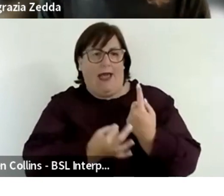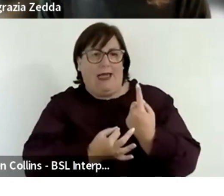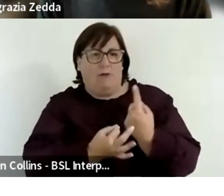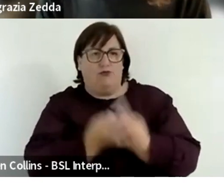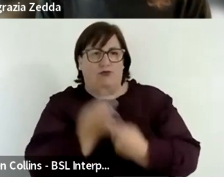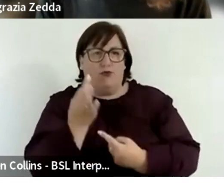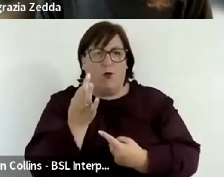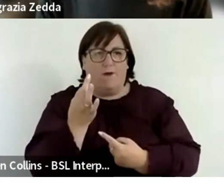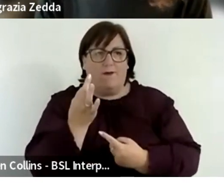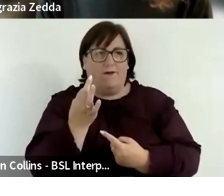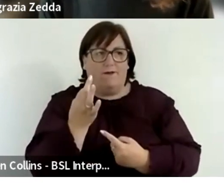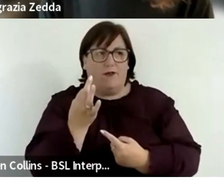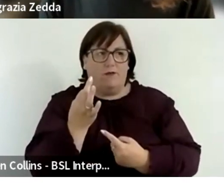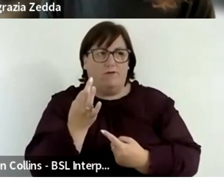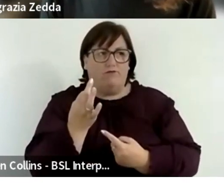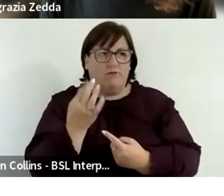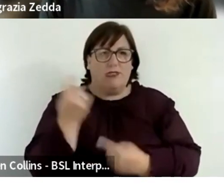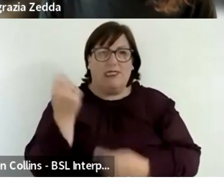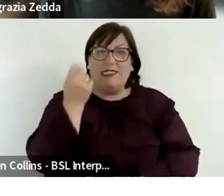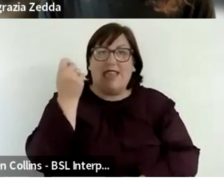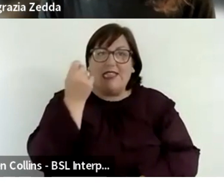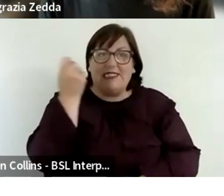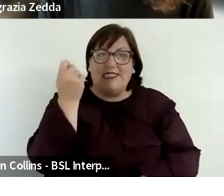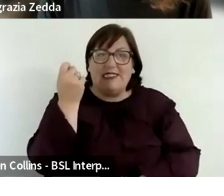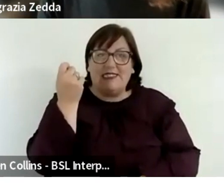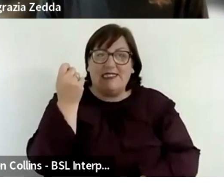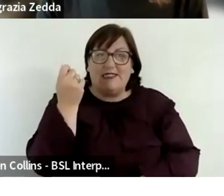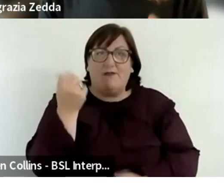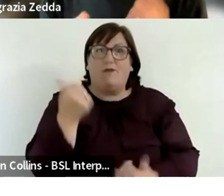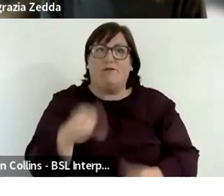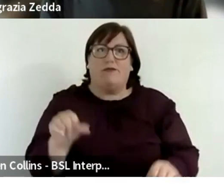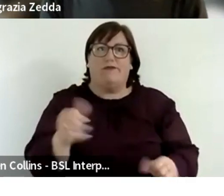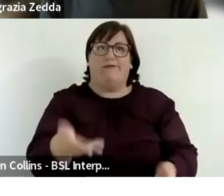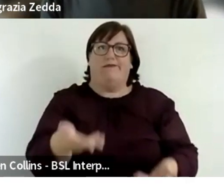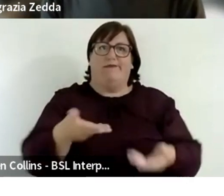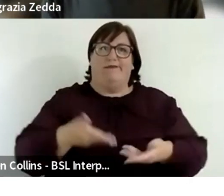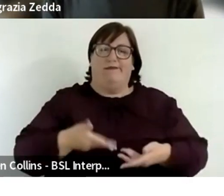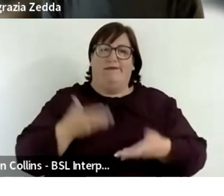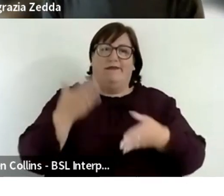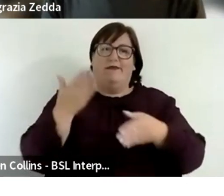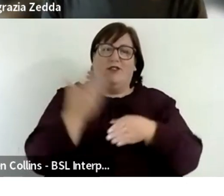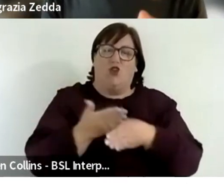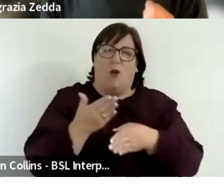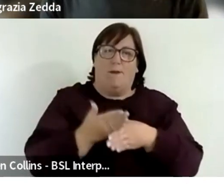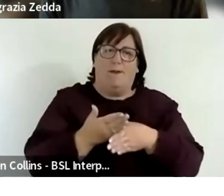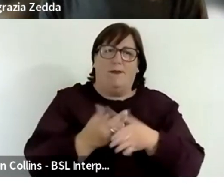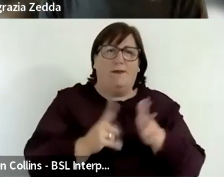successful when applying for jobs at HS2. This is important. I really want you to